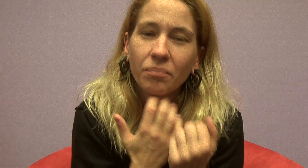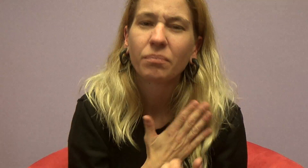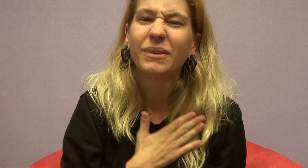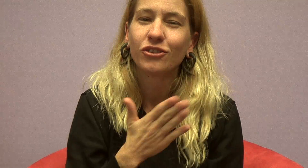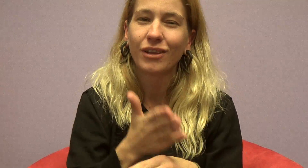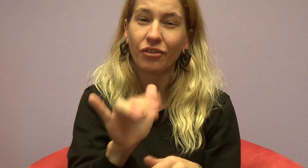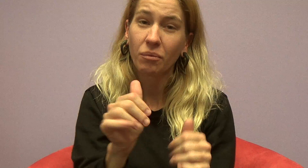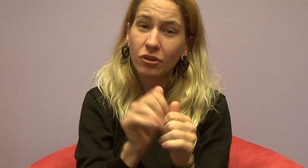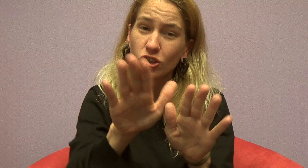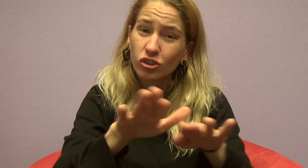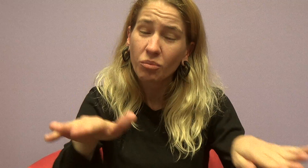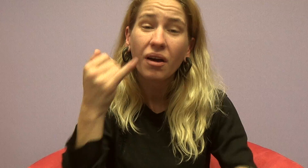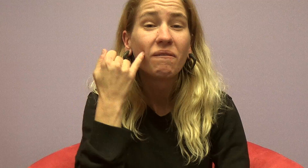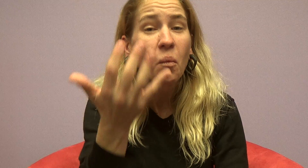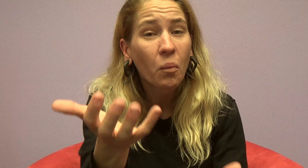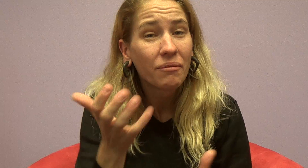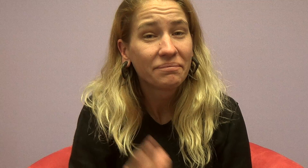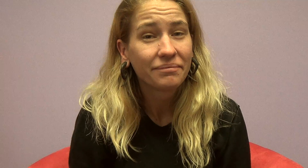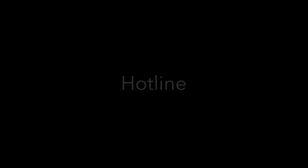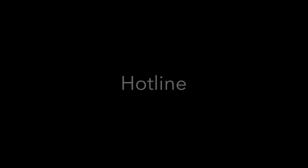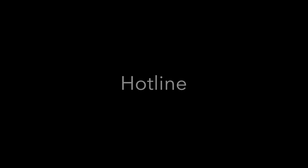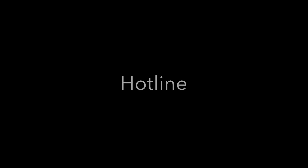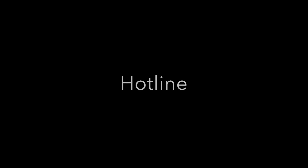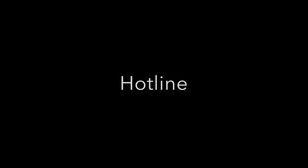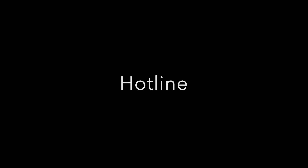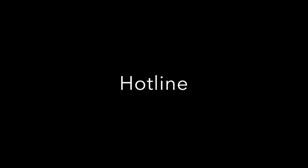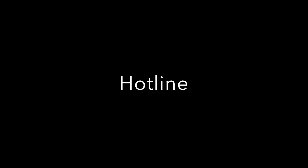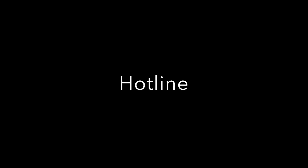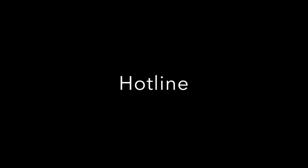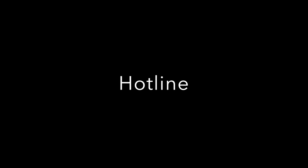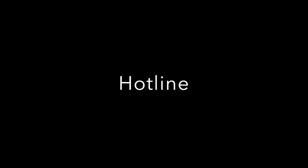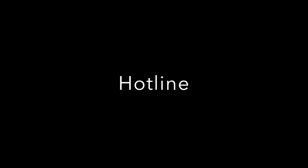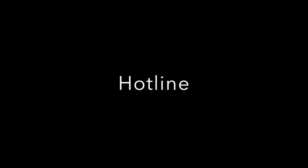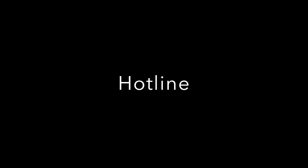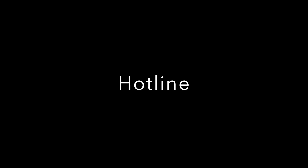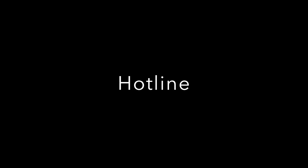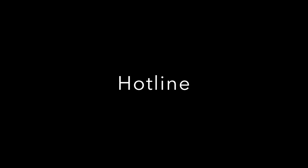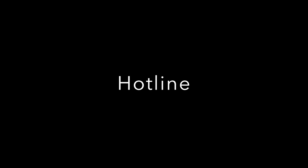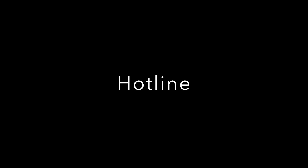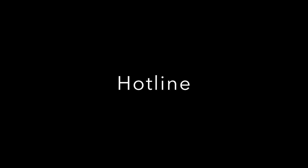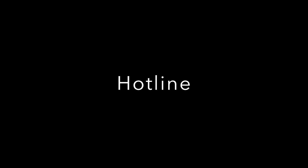Please share that with your children if you want to. Hotline